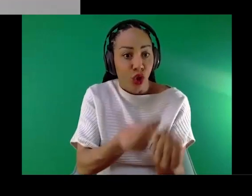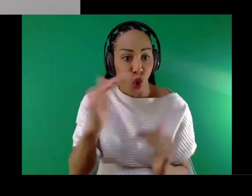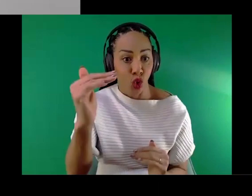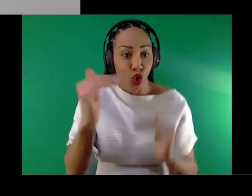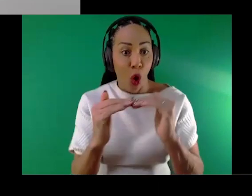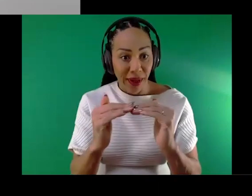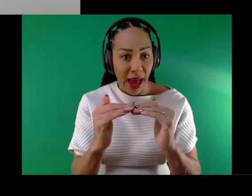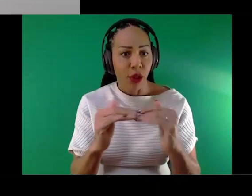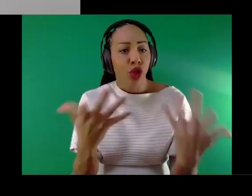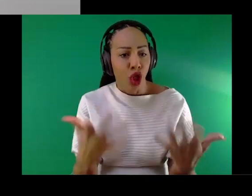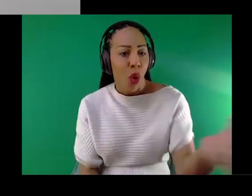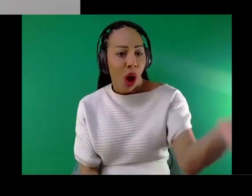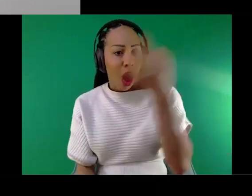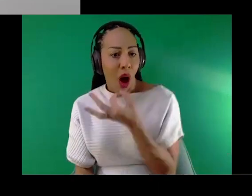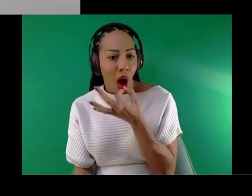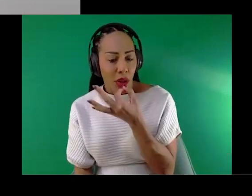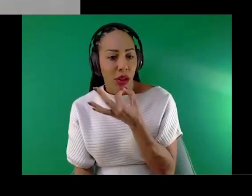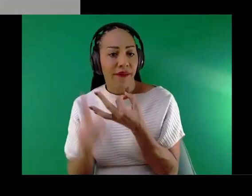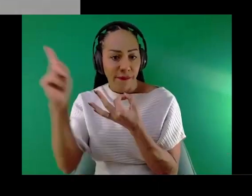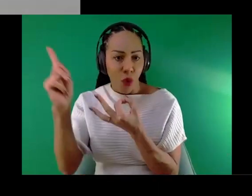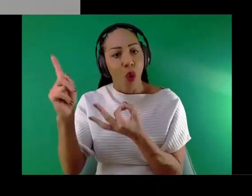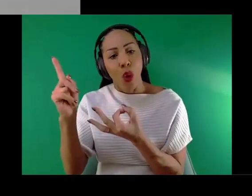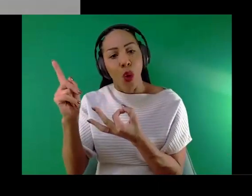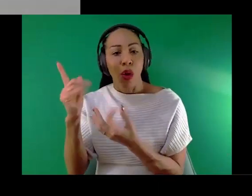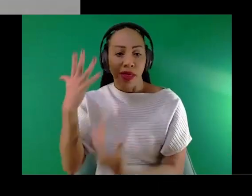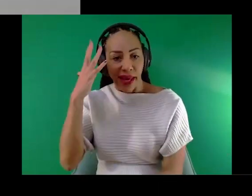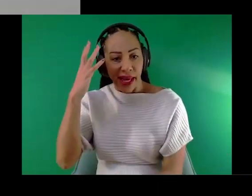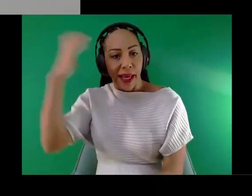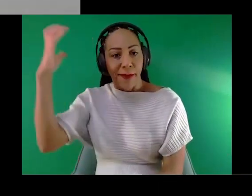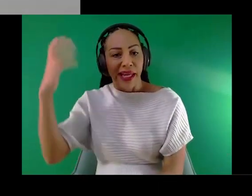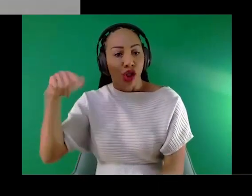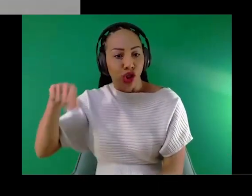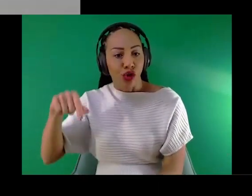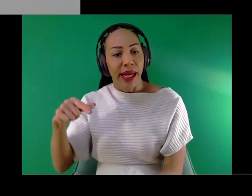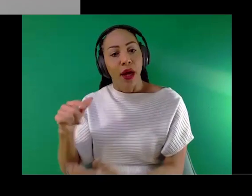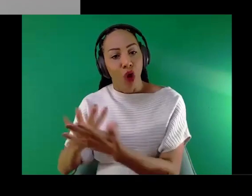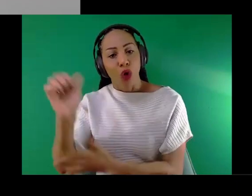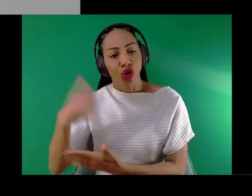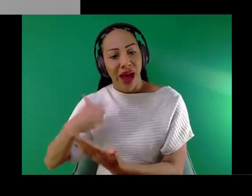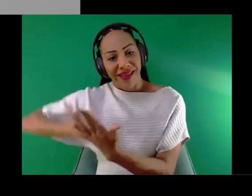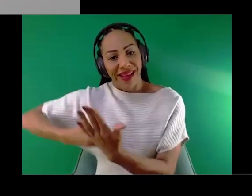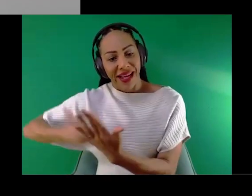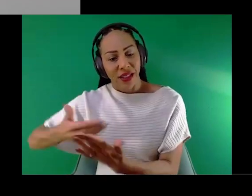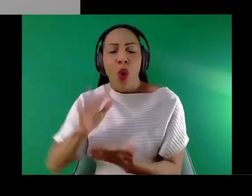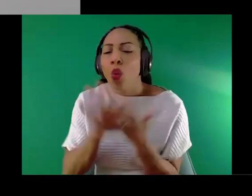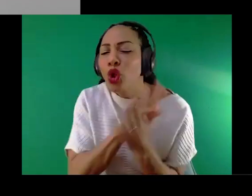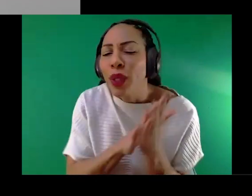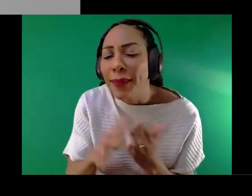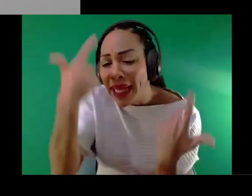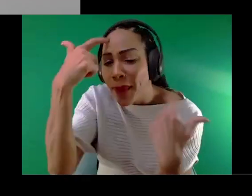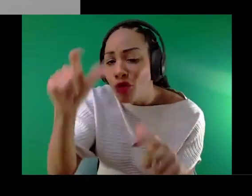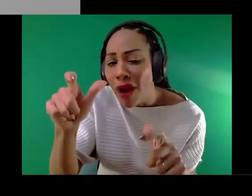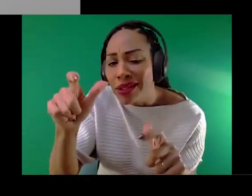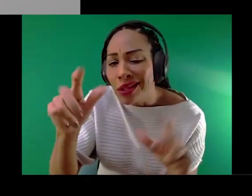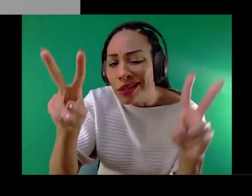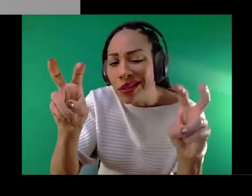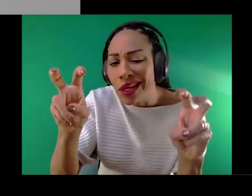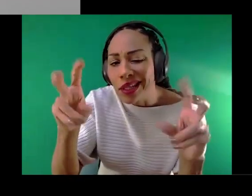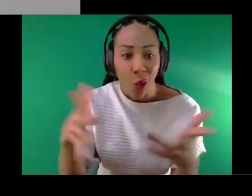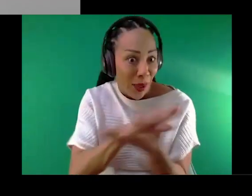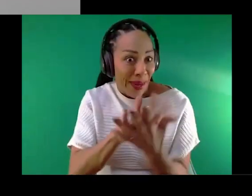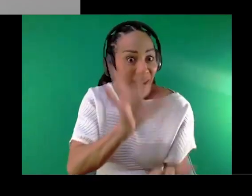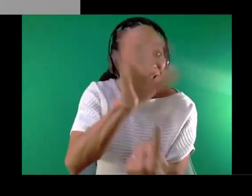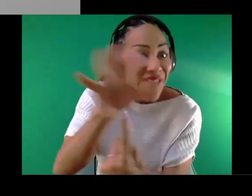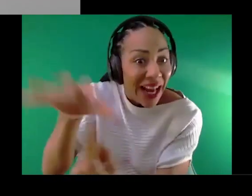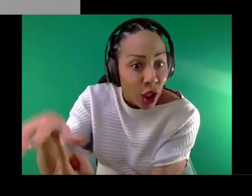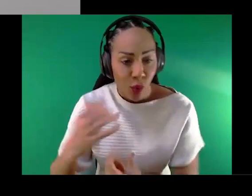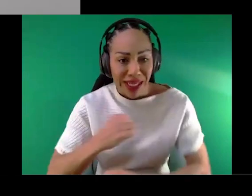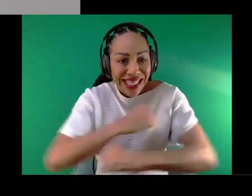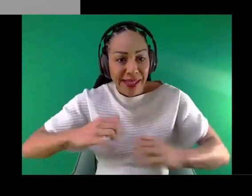Italy in the various regions what do we mean by residencies well well we mean venues spaces for